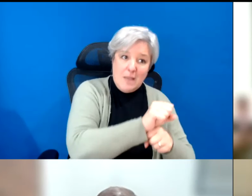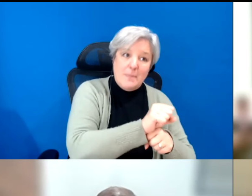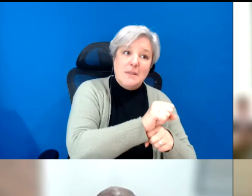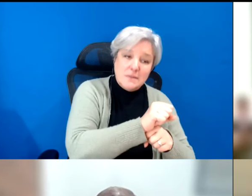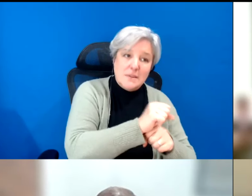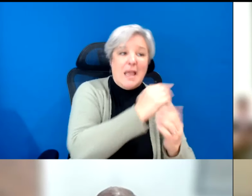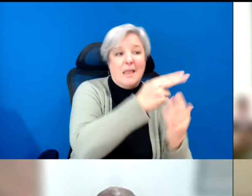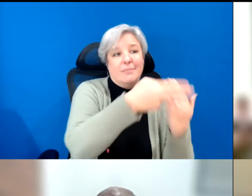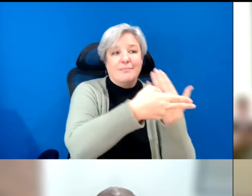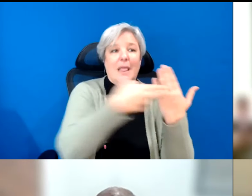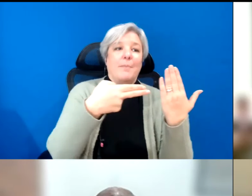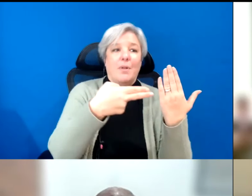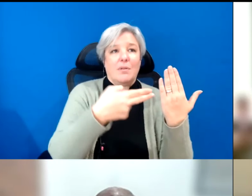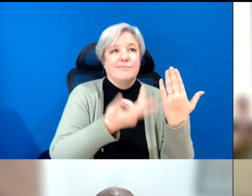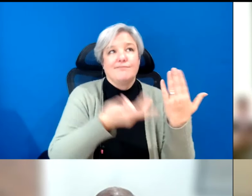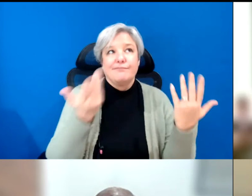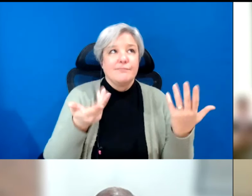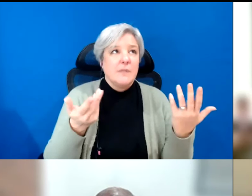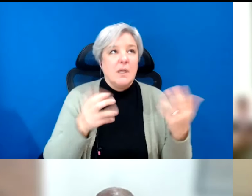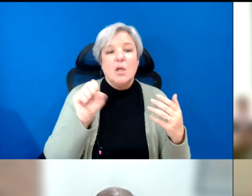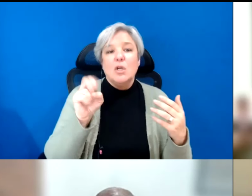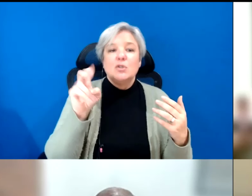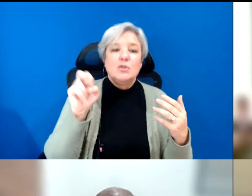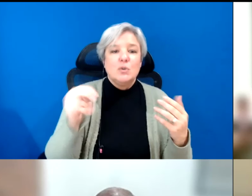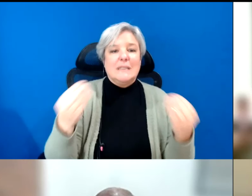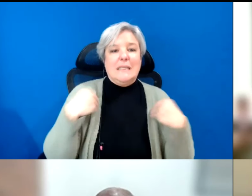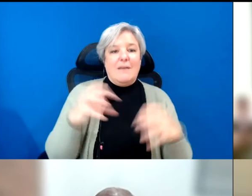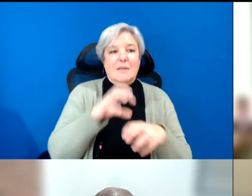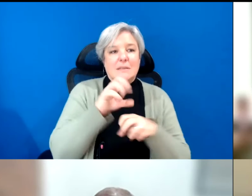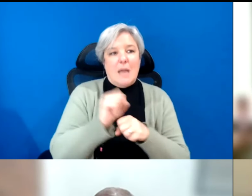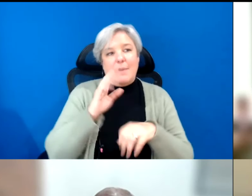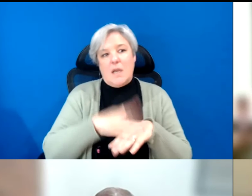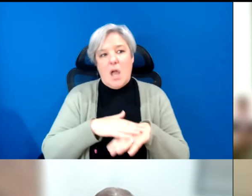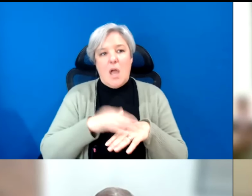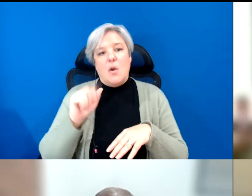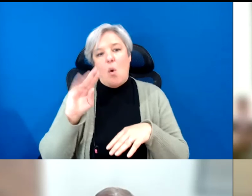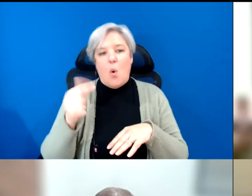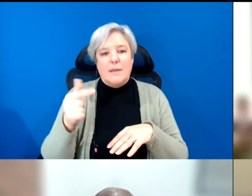As you know, Susie in her assignment on August 9th and she was here.